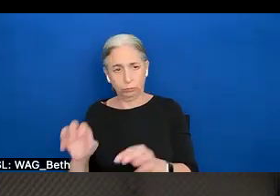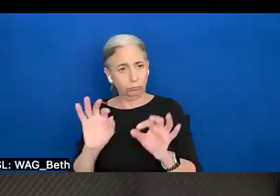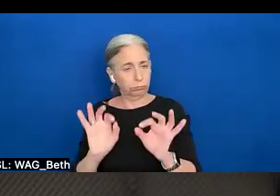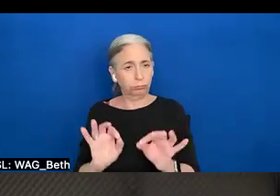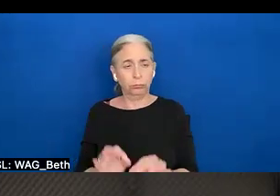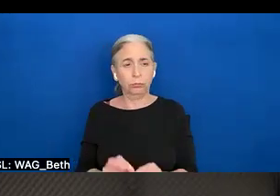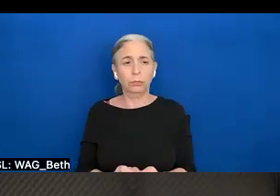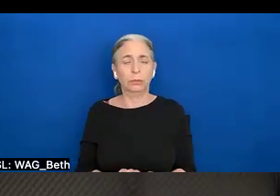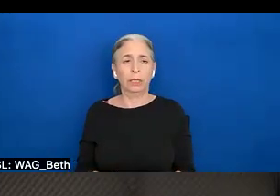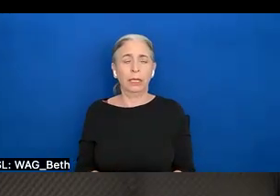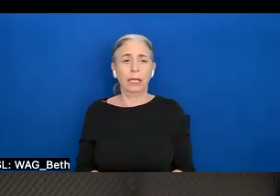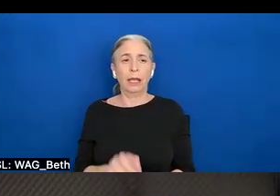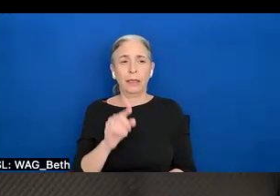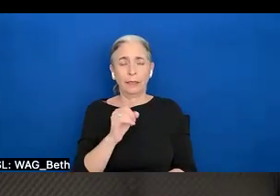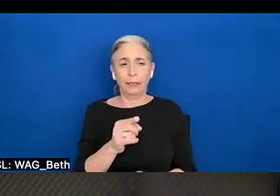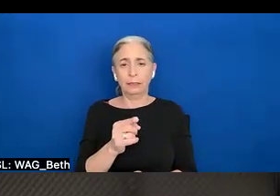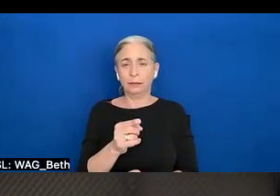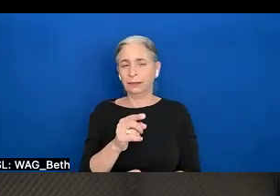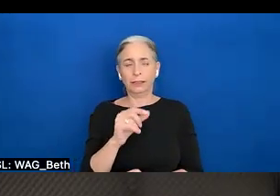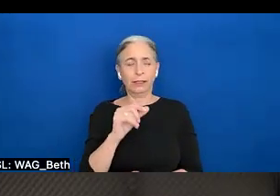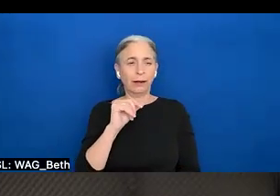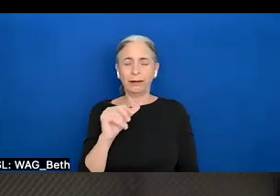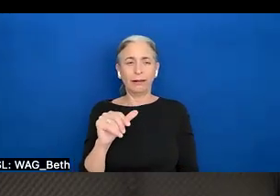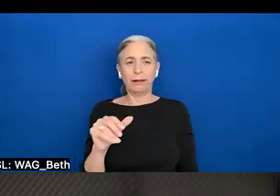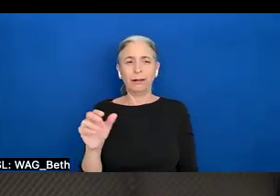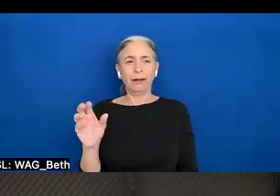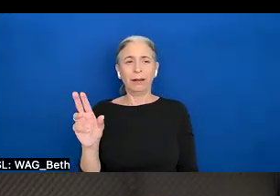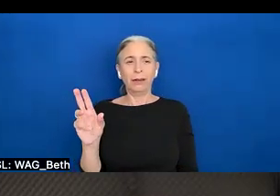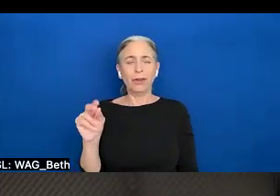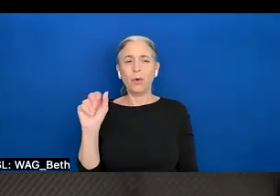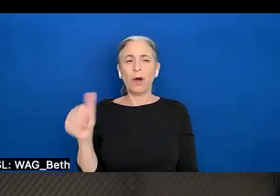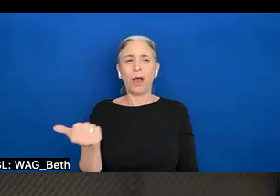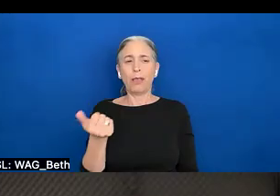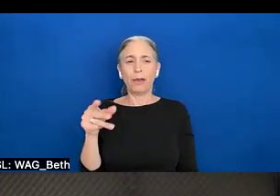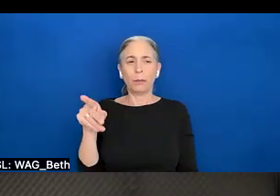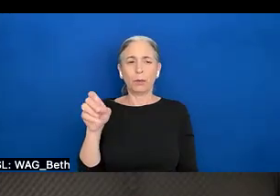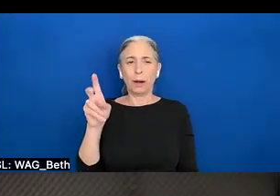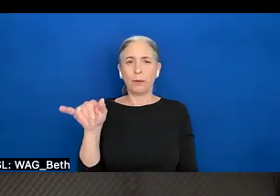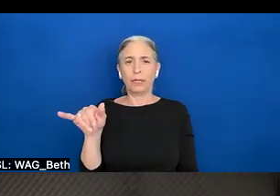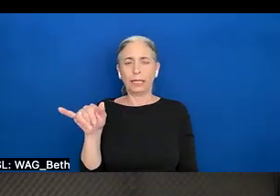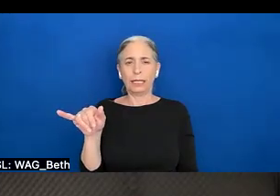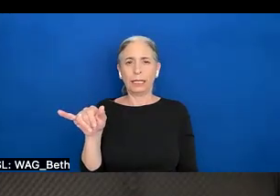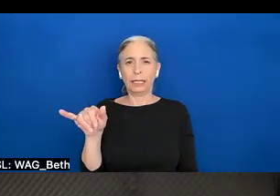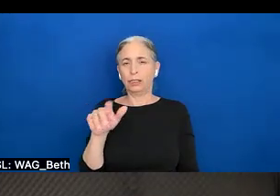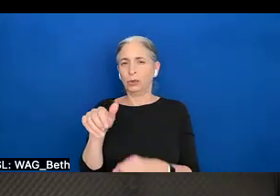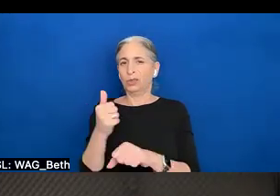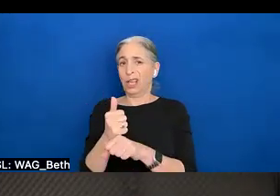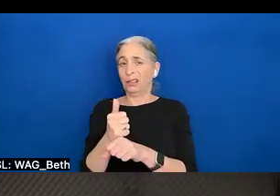And at this stage, there is no other properties to set.